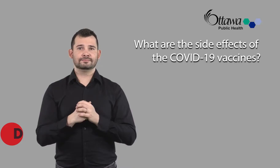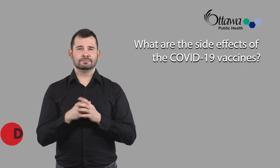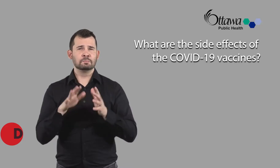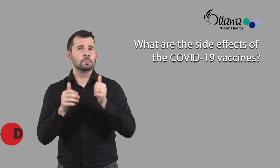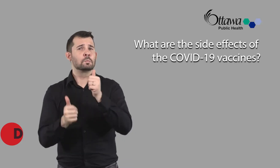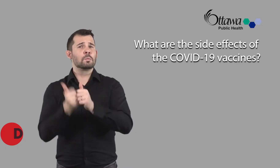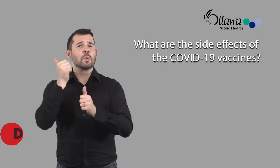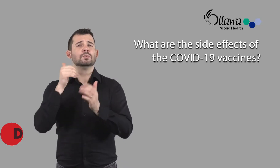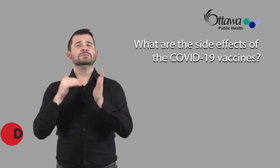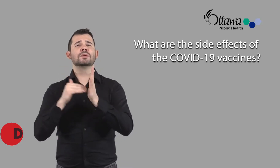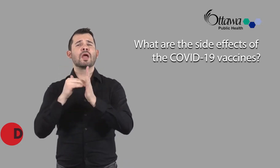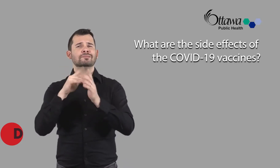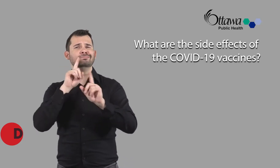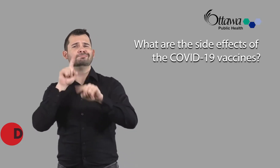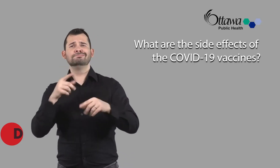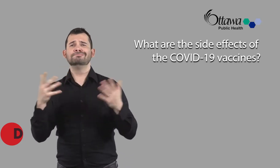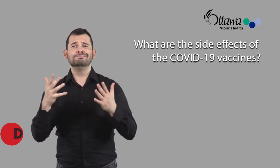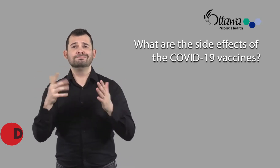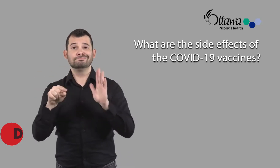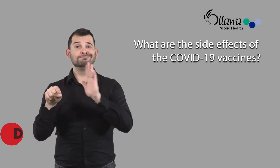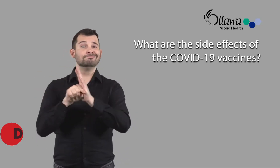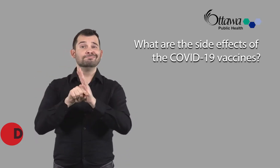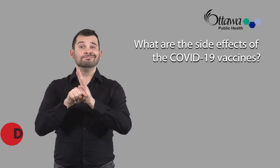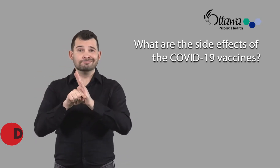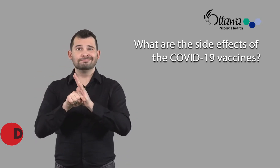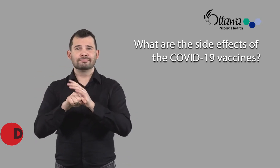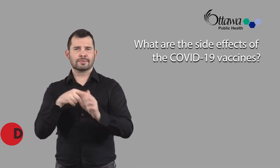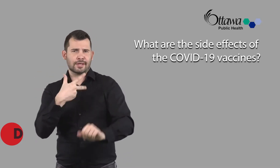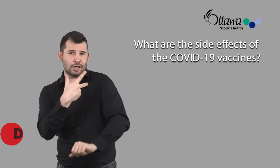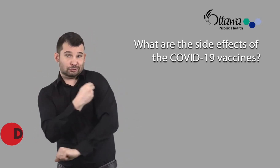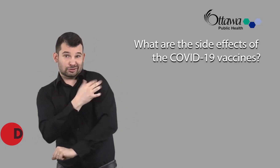=Most often common response to shots